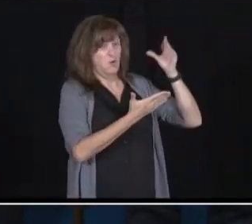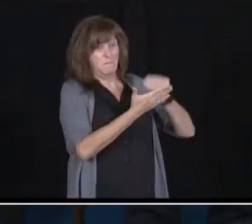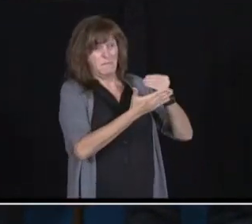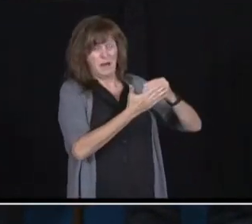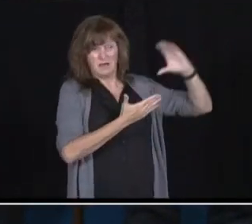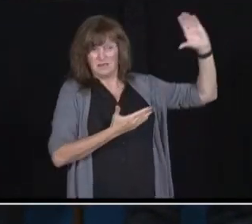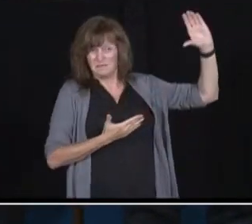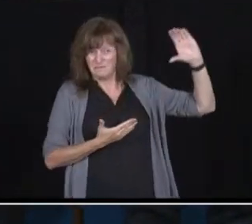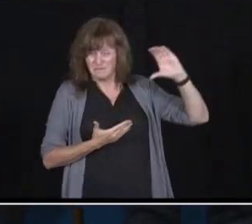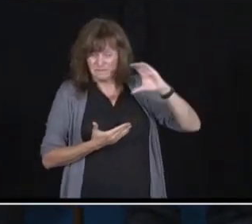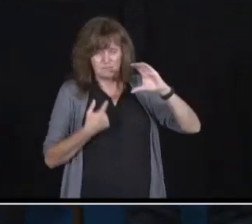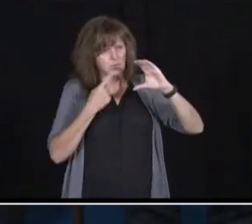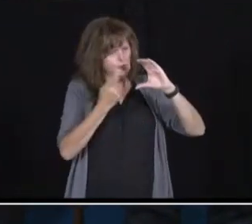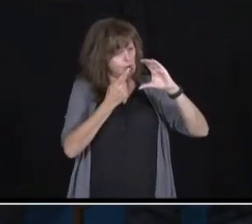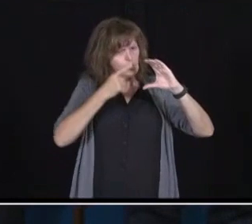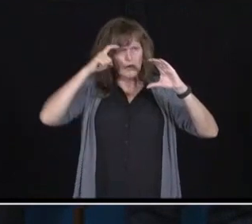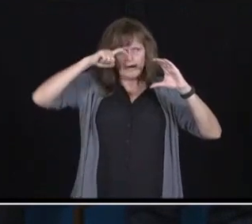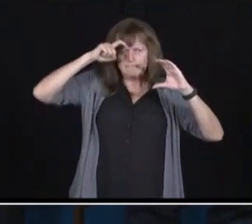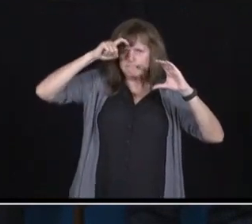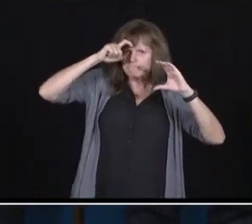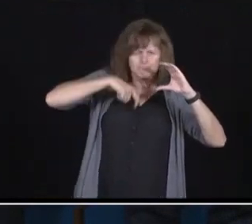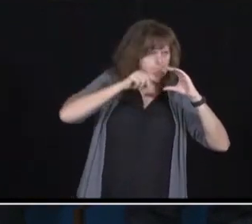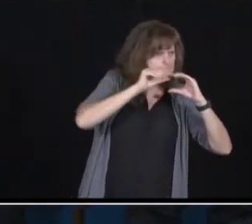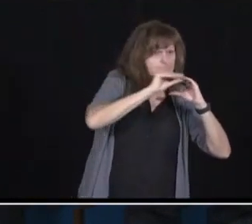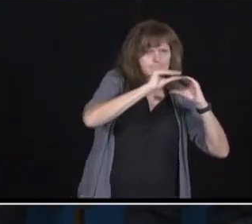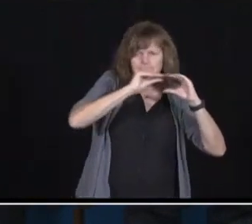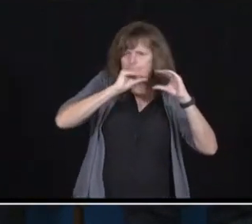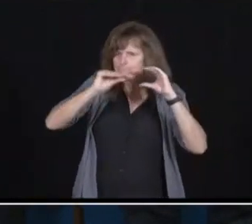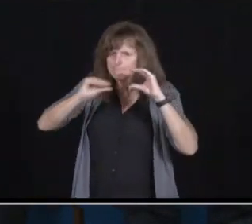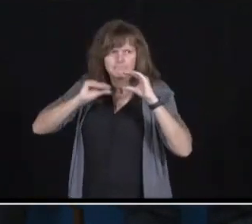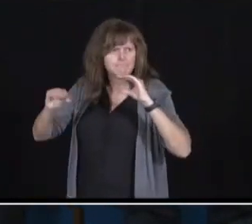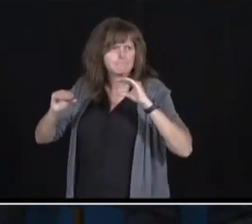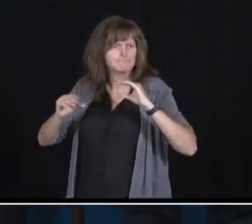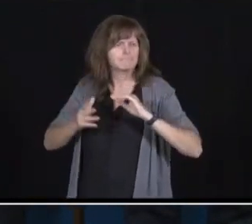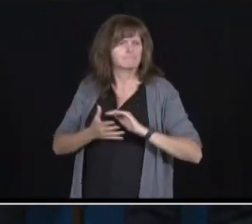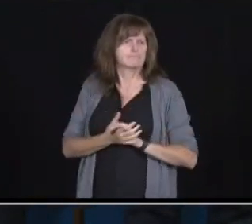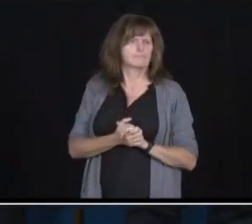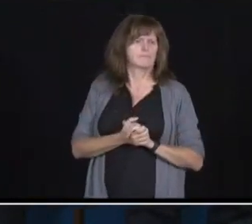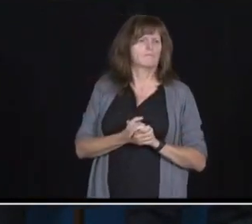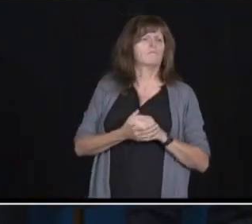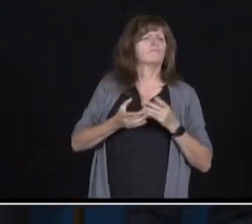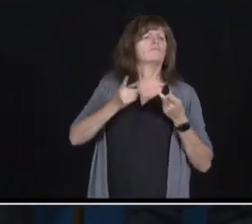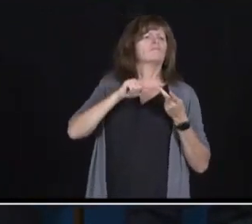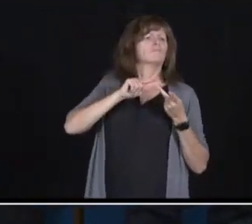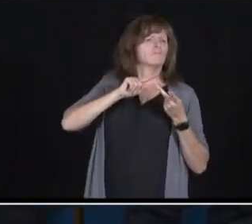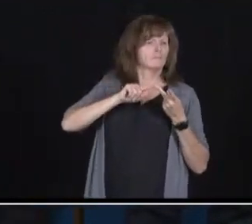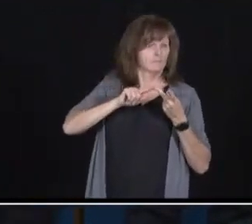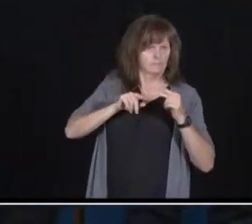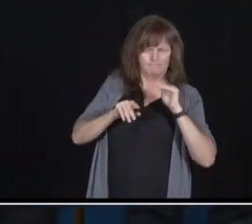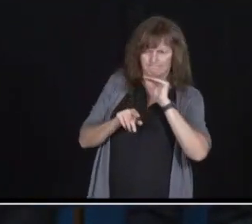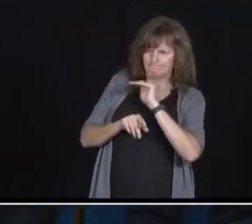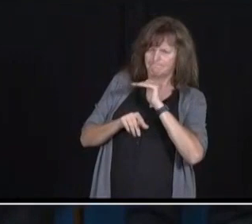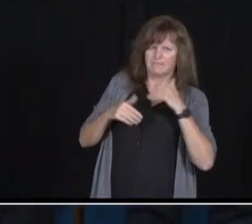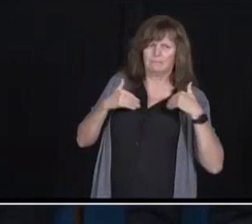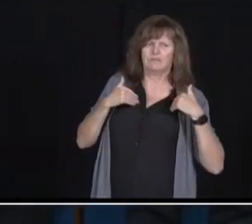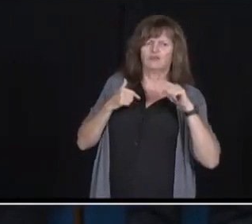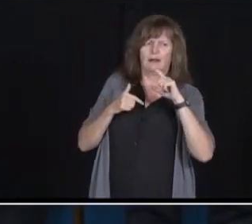there is no ties to it. He has given us the flexibility. So there is flexibility plus he is just trying to help.